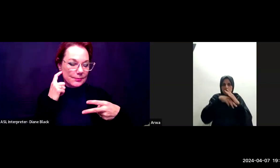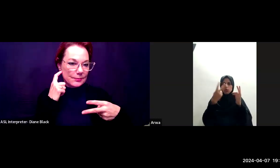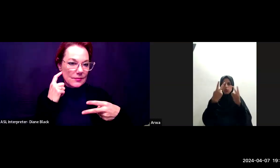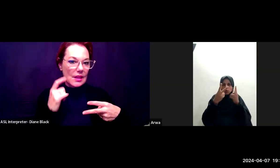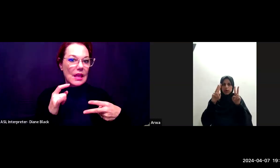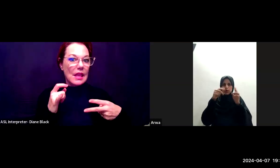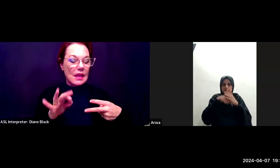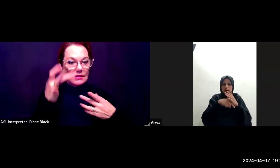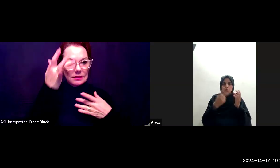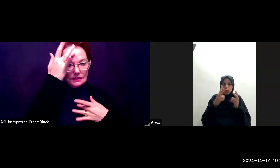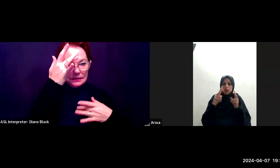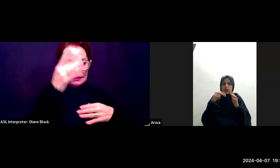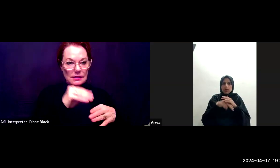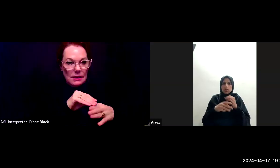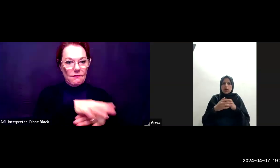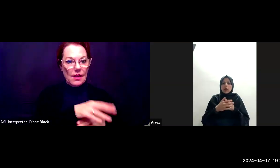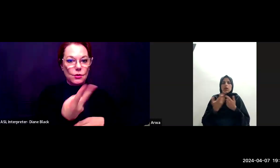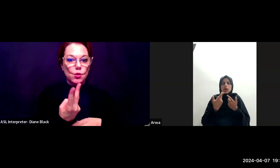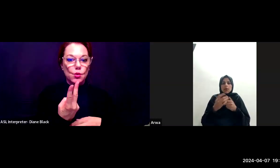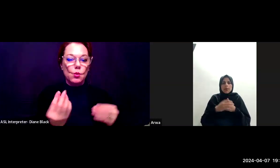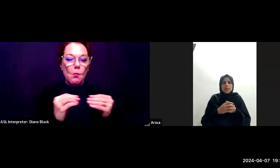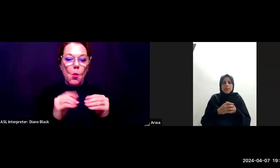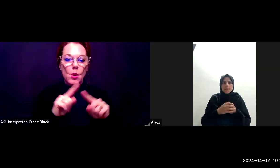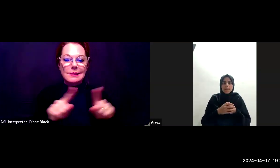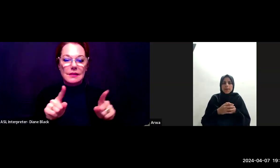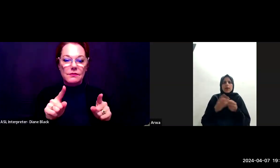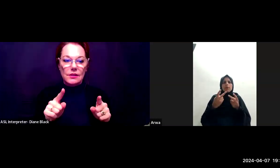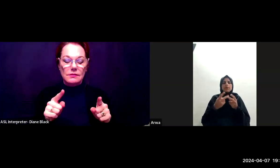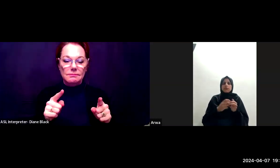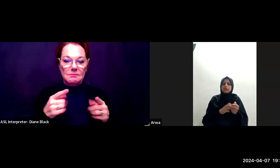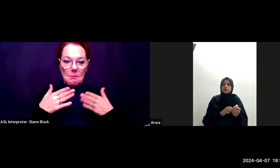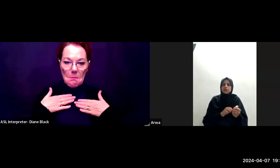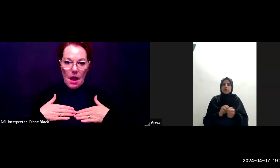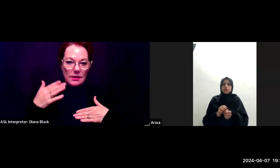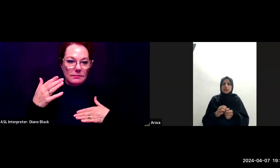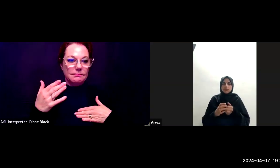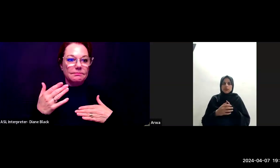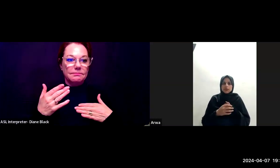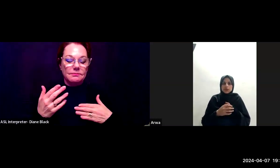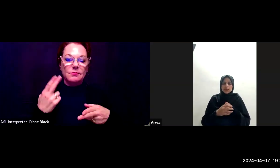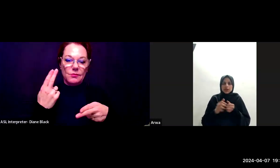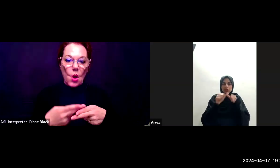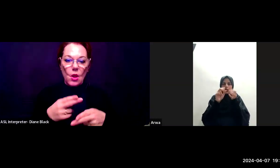different parts of the body, multiple different parts of the body then we call that a syndrome.